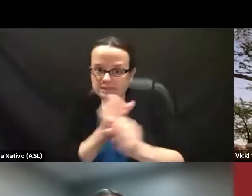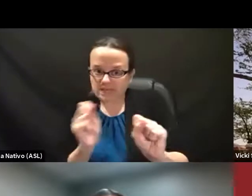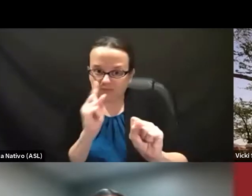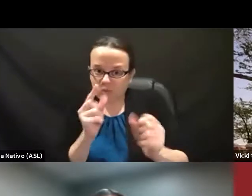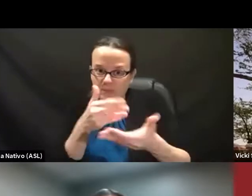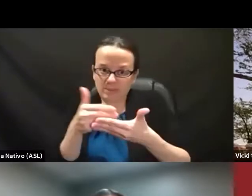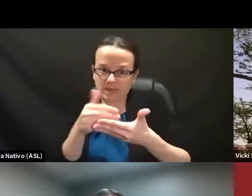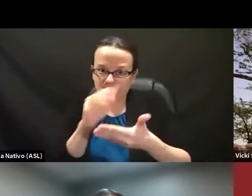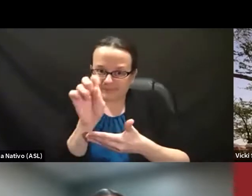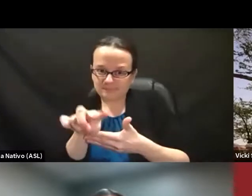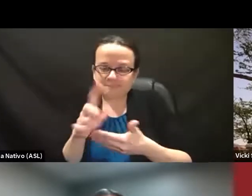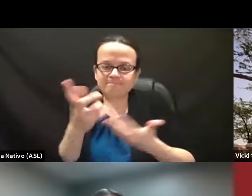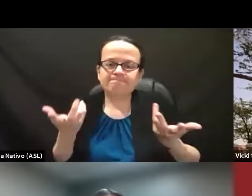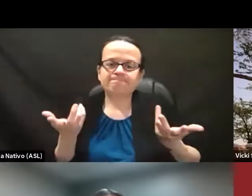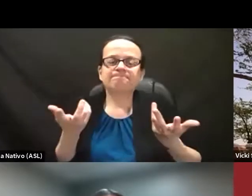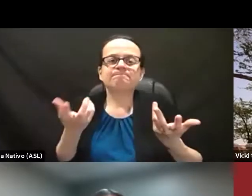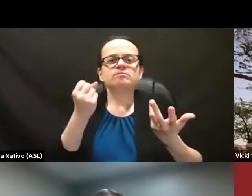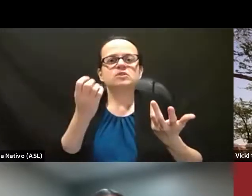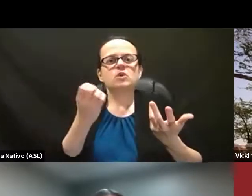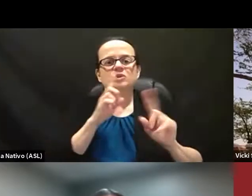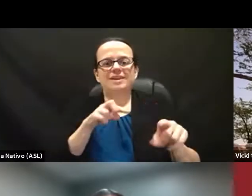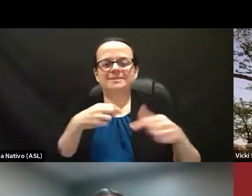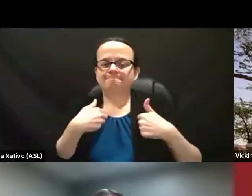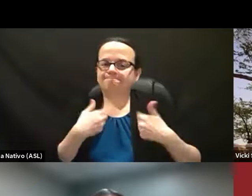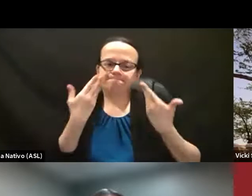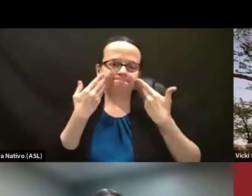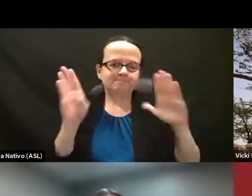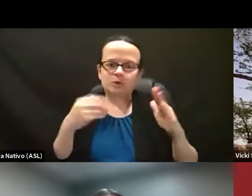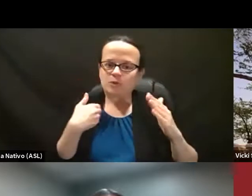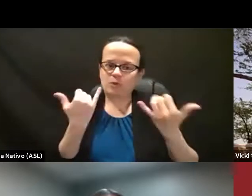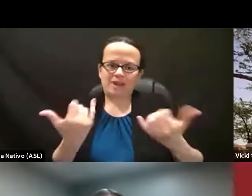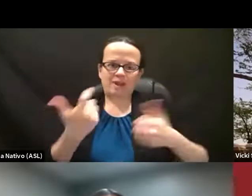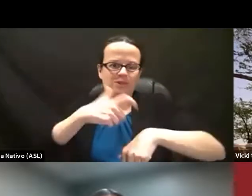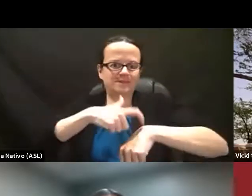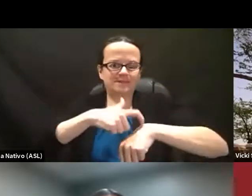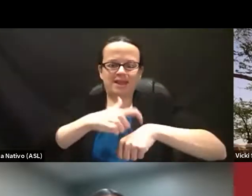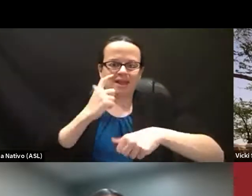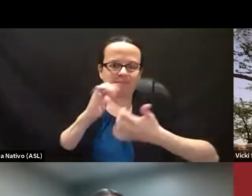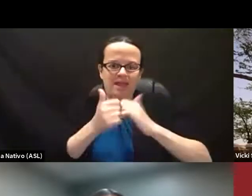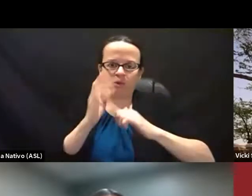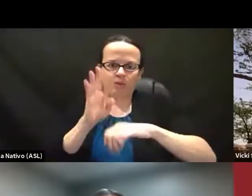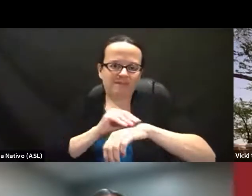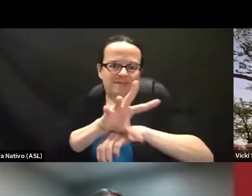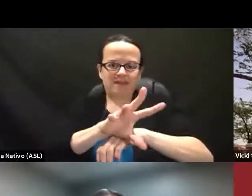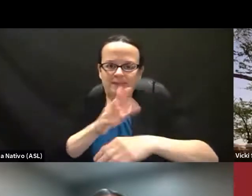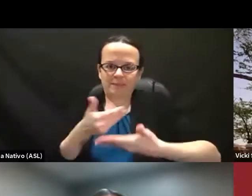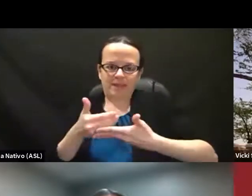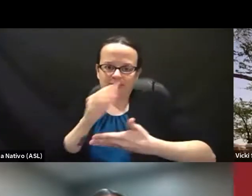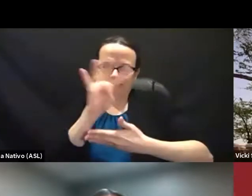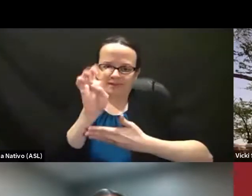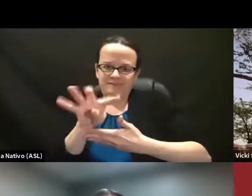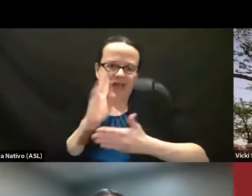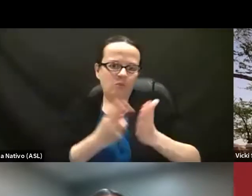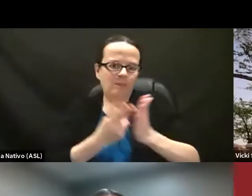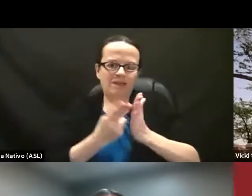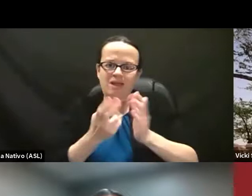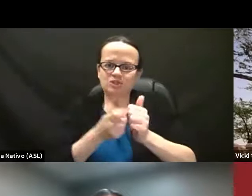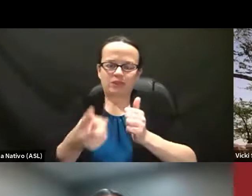Janice Hoffman (Pharm.D): let's just see that it we don't know at this point what effects it might have on the baby, I am going to be honest with you, we don't know.